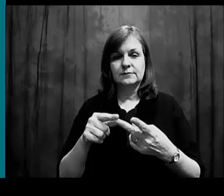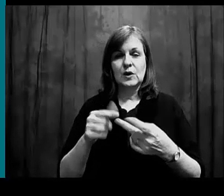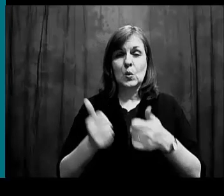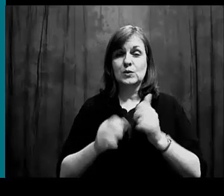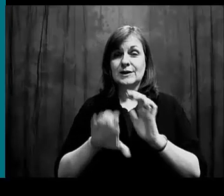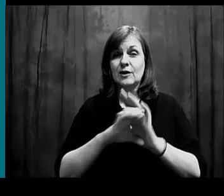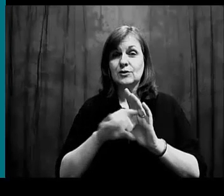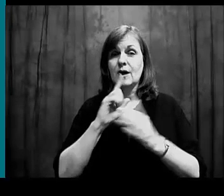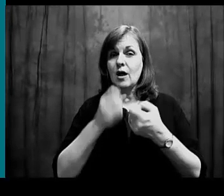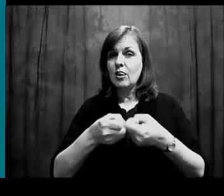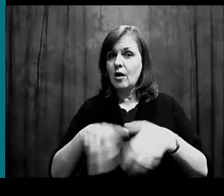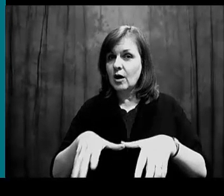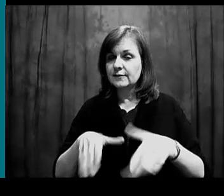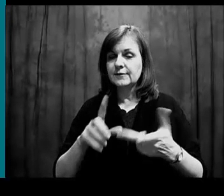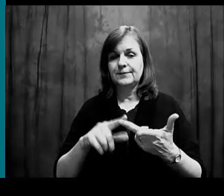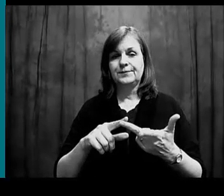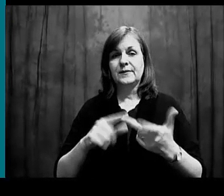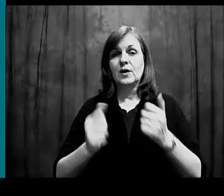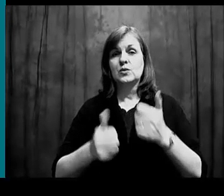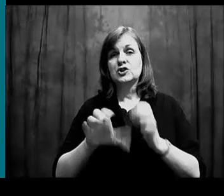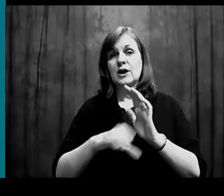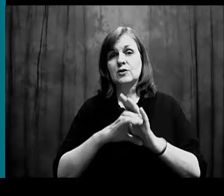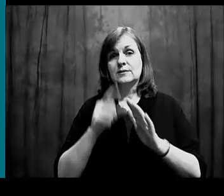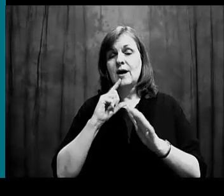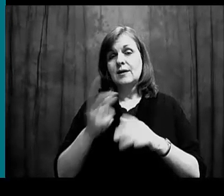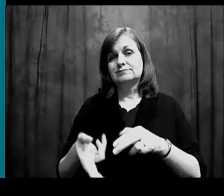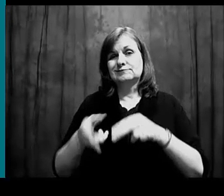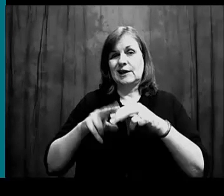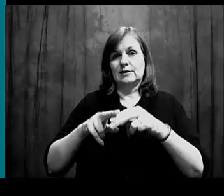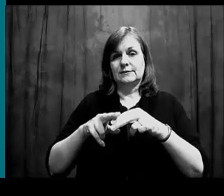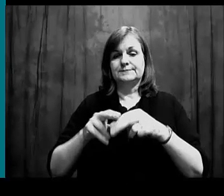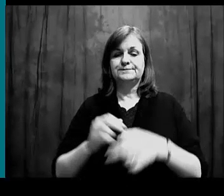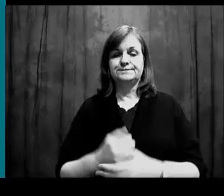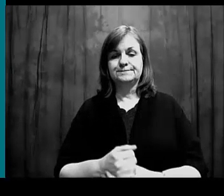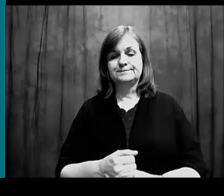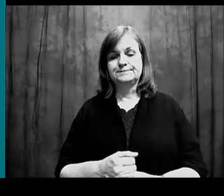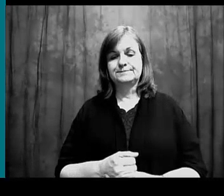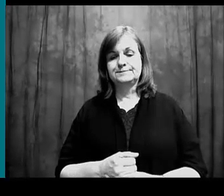which ones might be lost and which ones might be gained -- so these